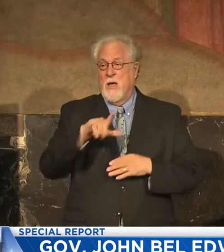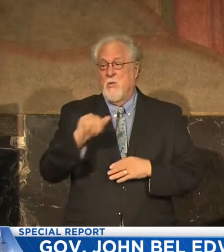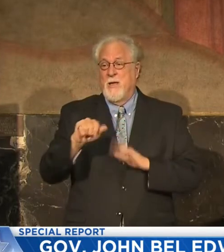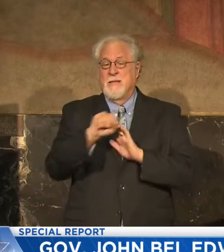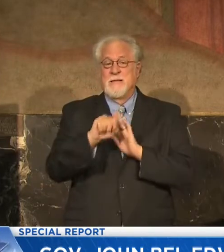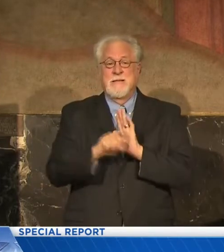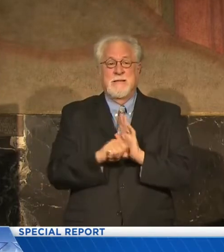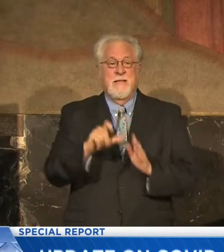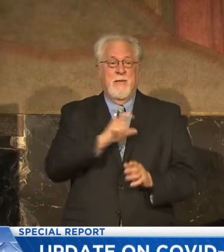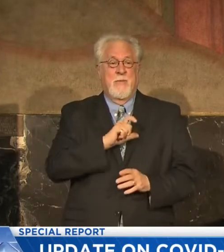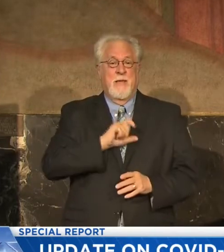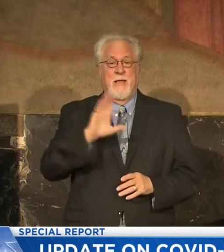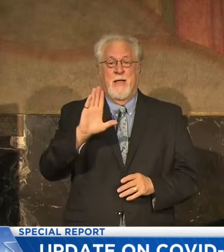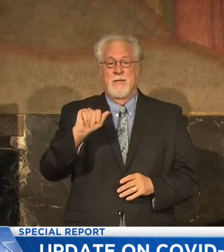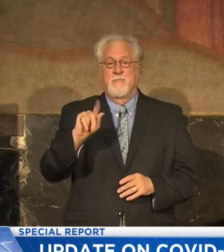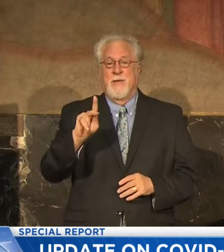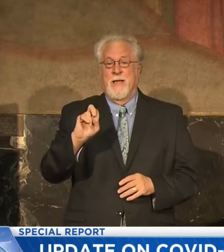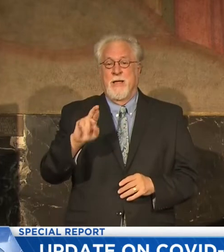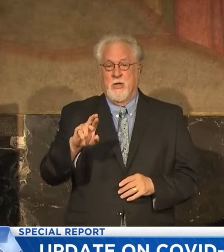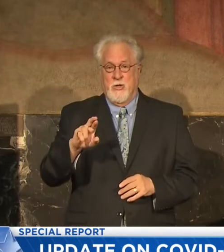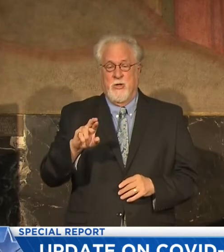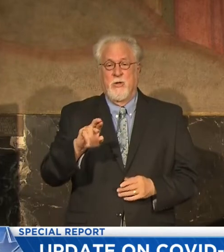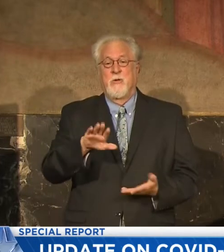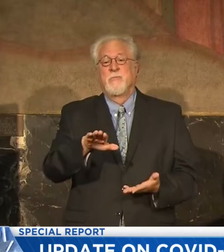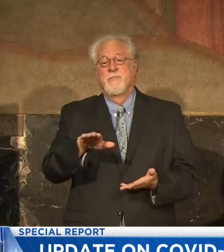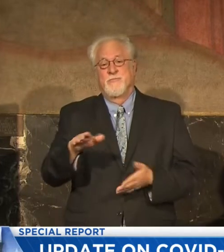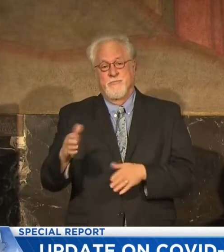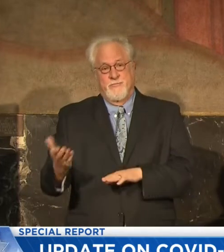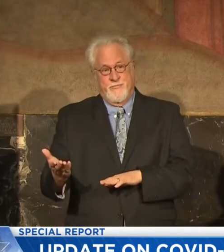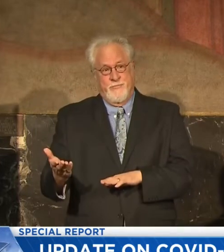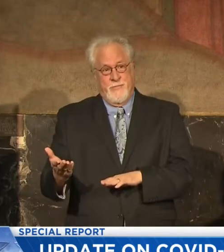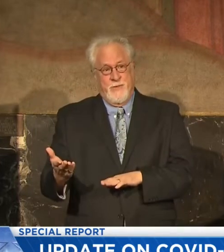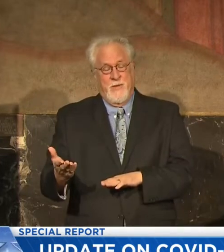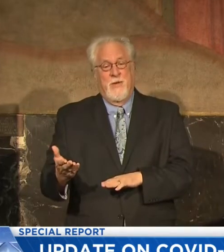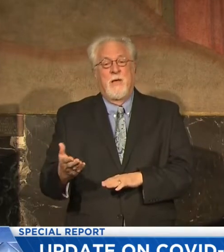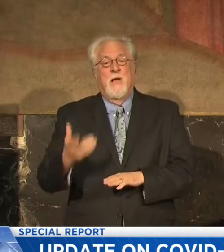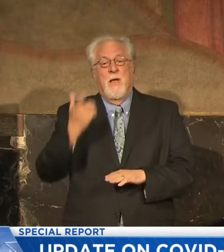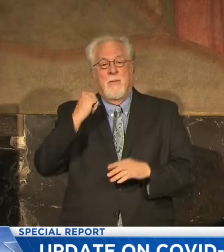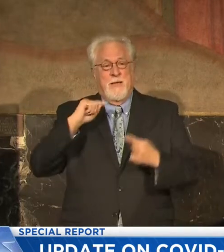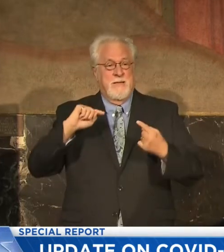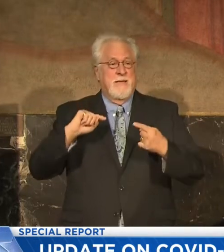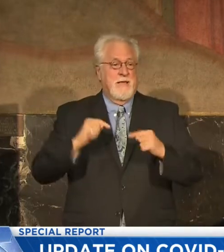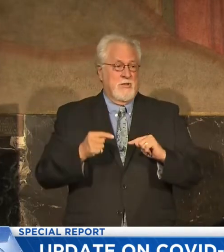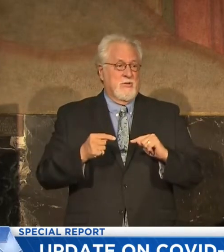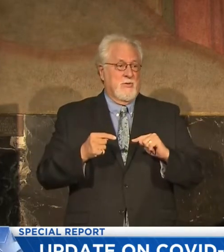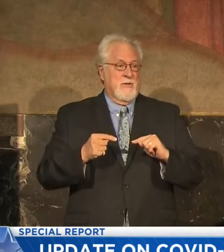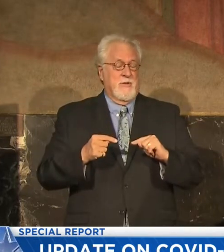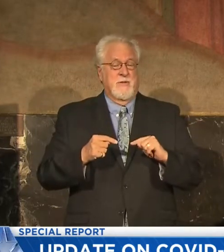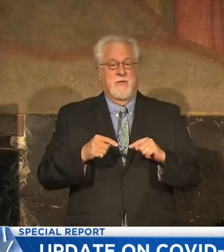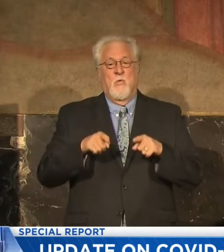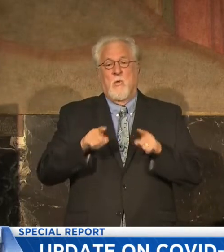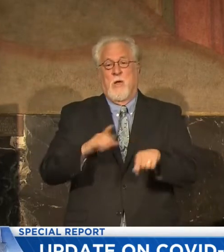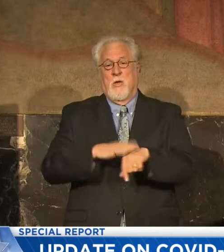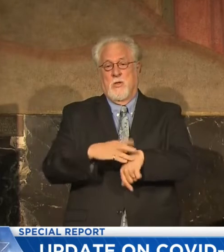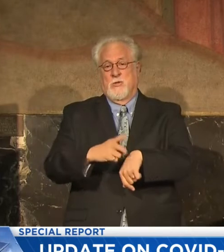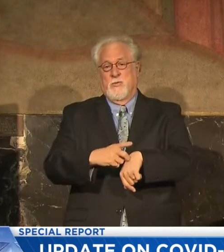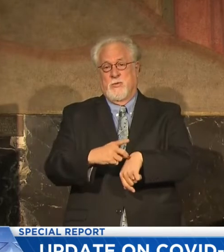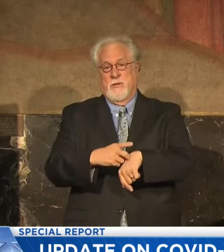NOTE. BECAUSE I THINK AS ALL OF YOU ARE AWARE, THIS WEEKEND LOUISIANA STATE POLICE TROOPER